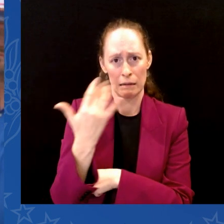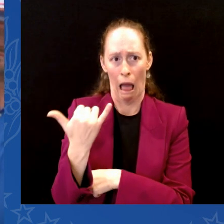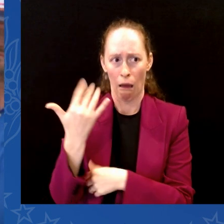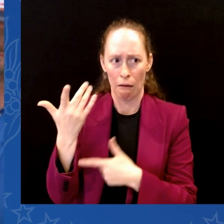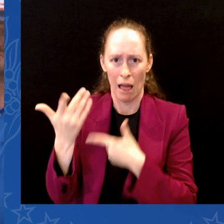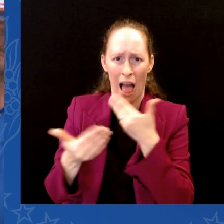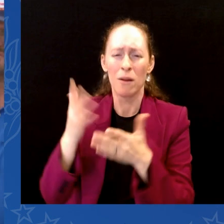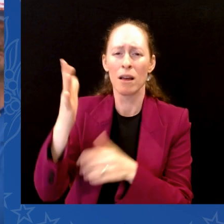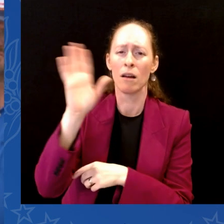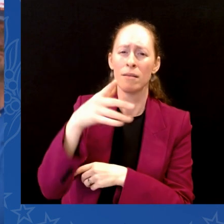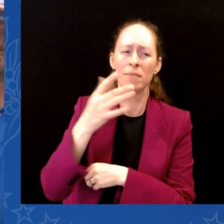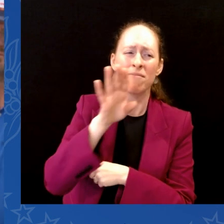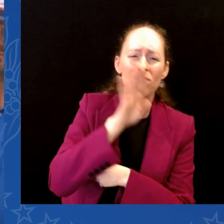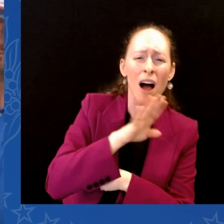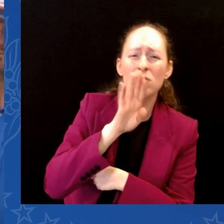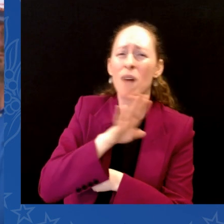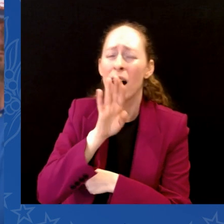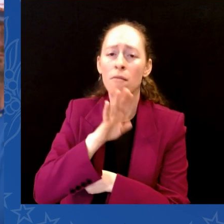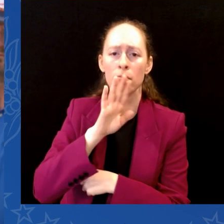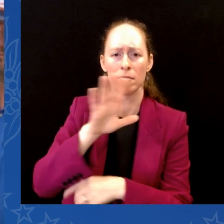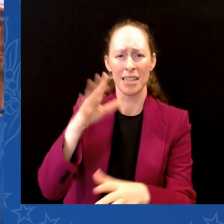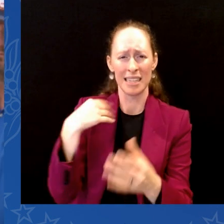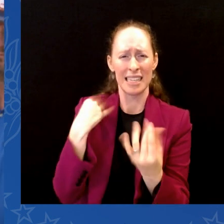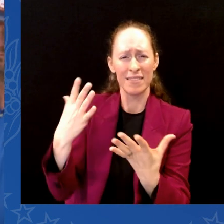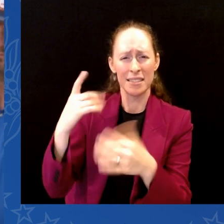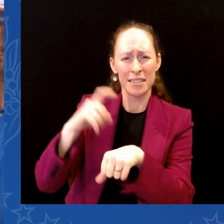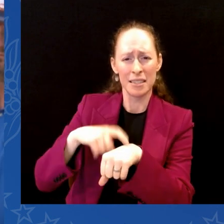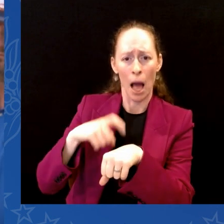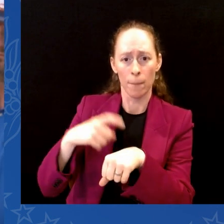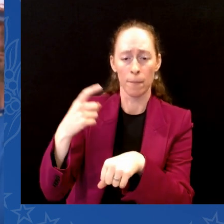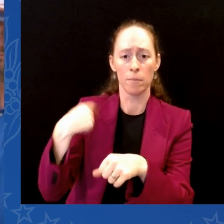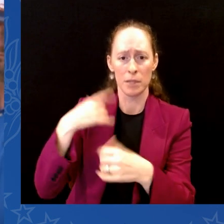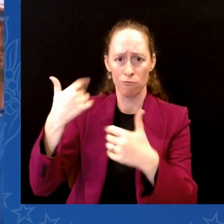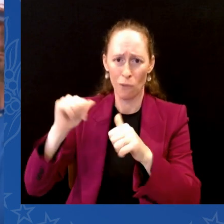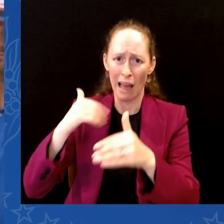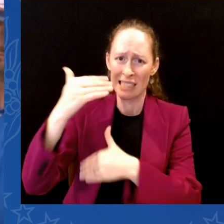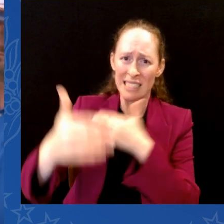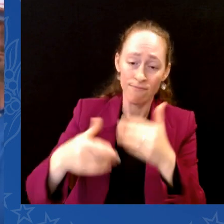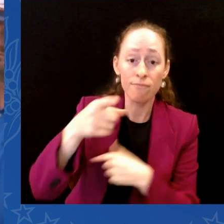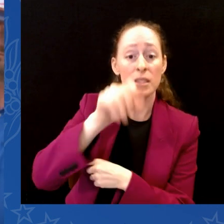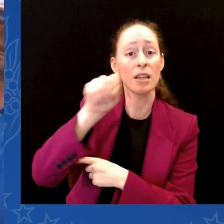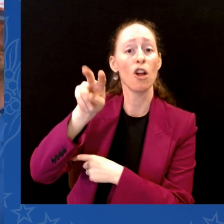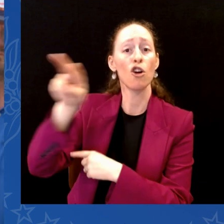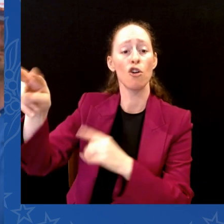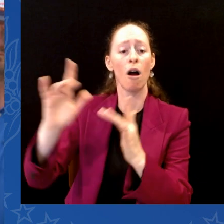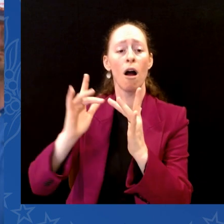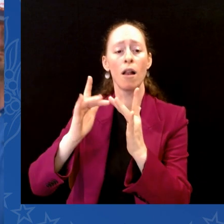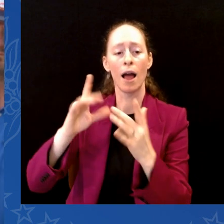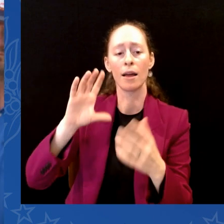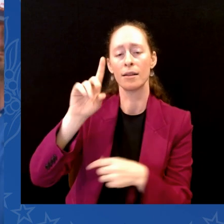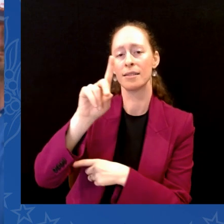Or you can go online to DisasterAssistance.gov and find out what you're eligible to receive.